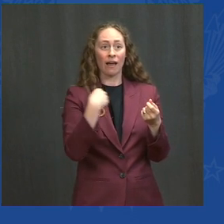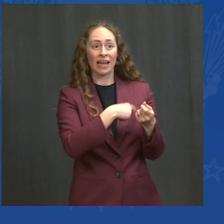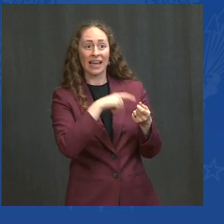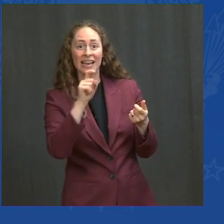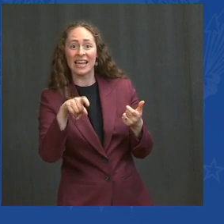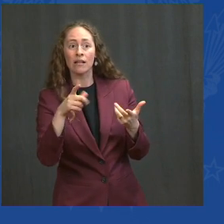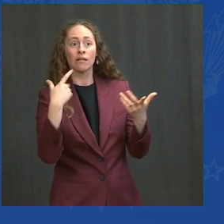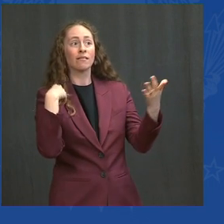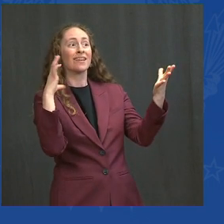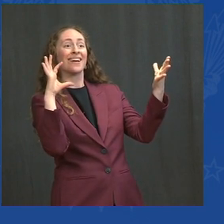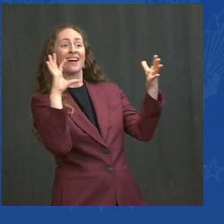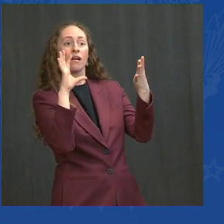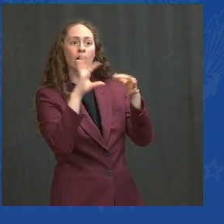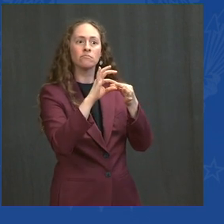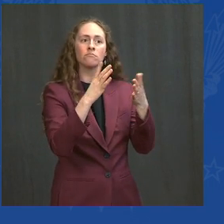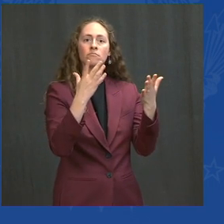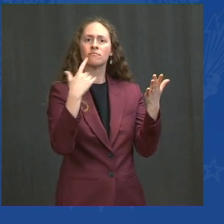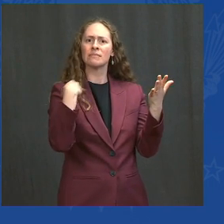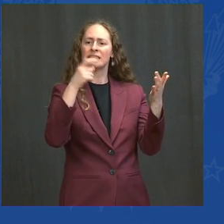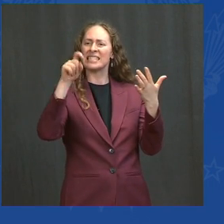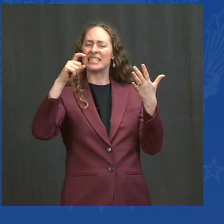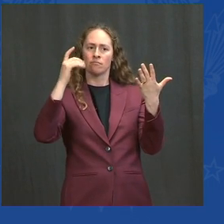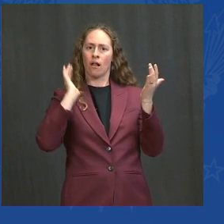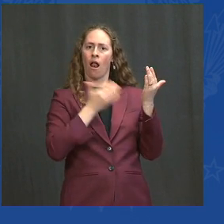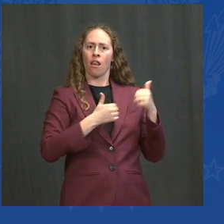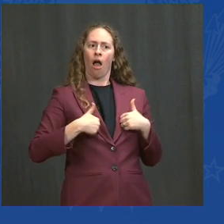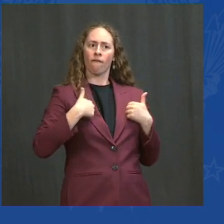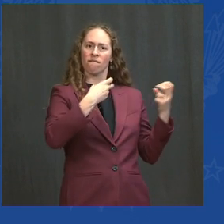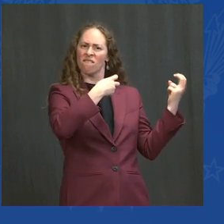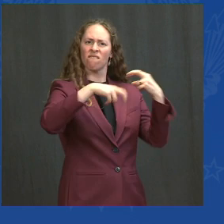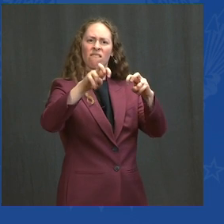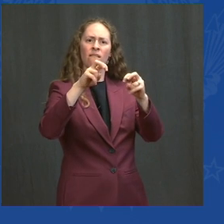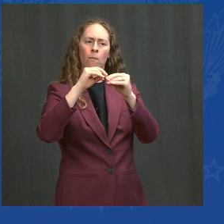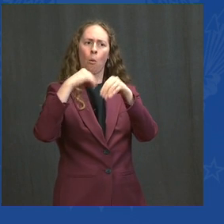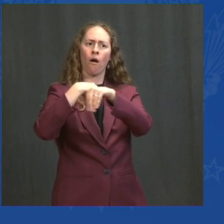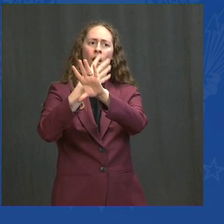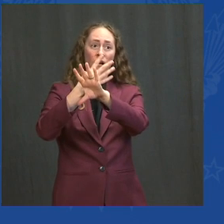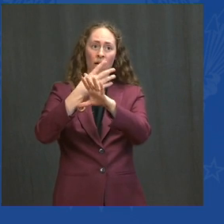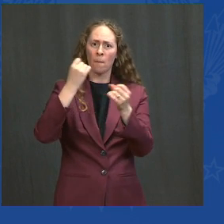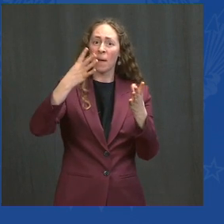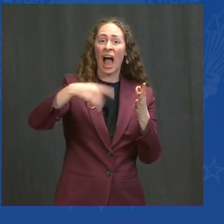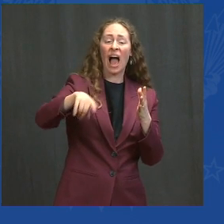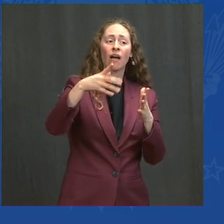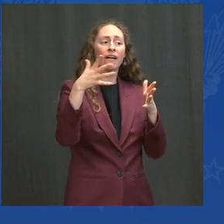tens of thousands of Wisconsin kids got left behind. Did you ever think, here in America,